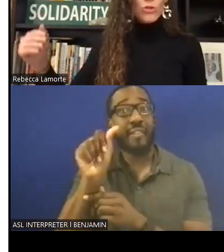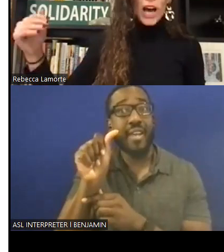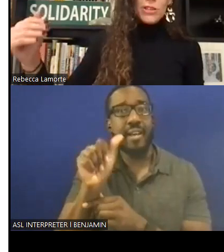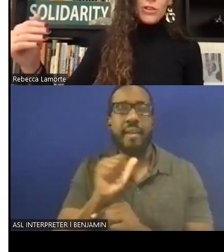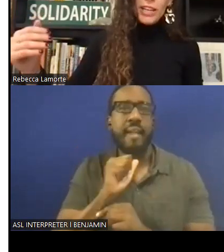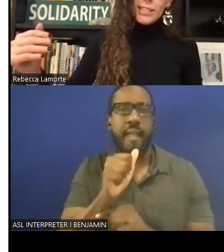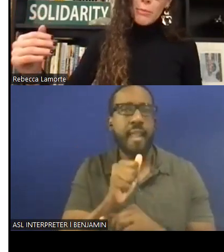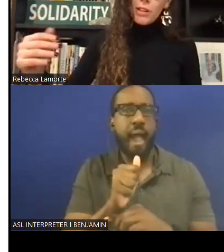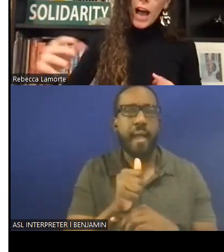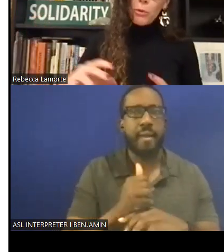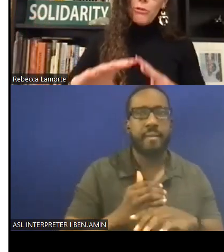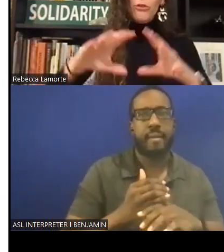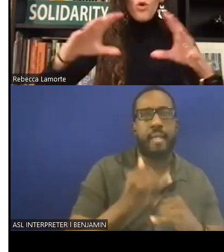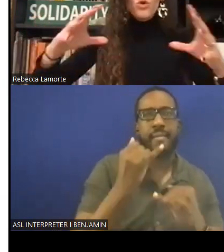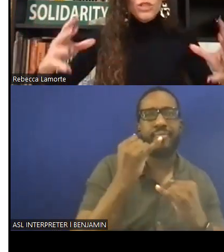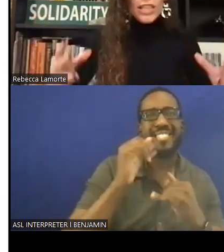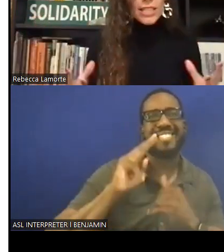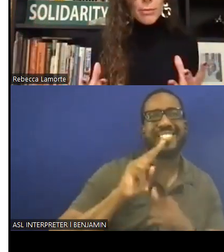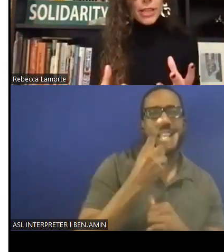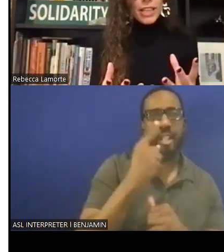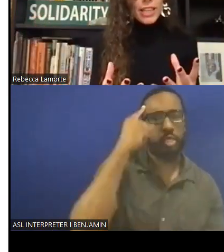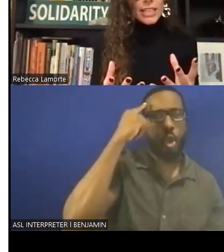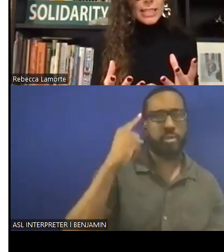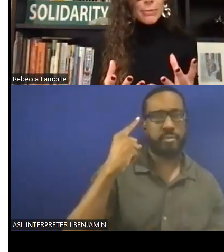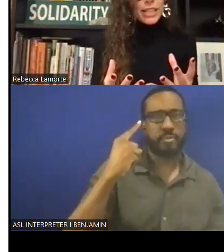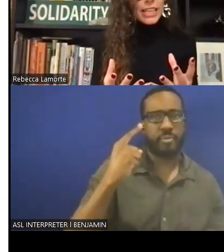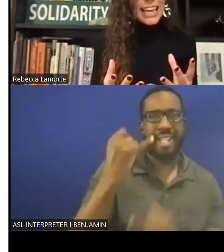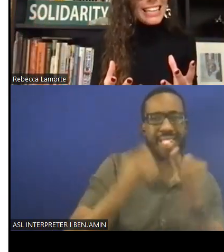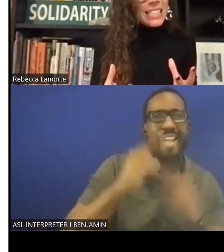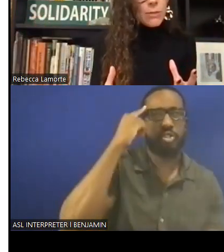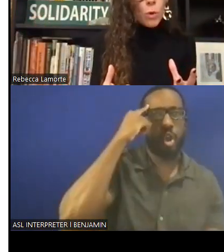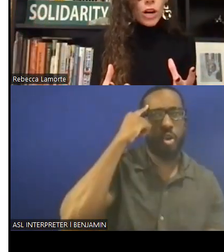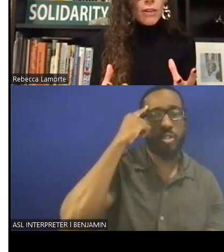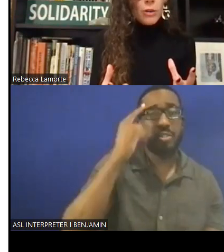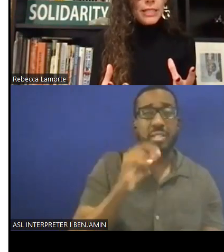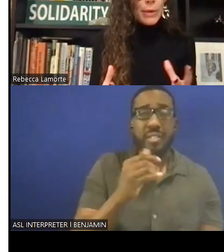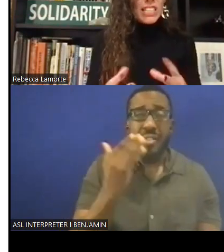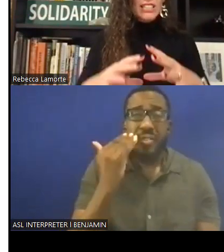So that's a great example of how we're folding disability and accessibility into more government spaces,